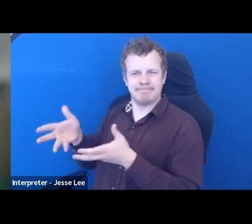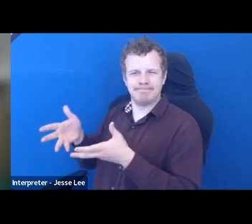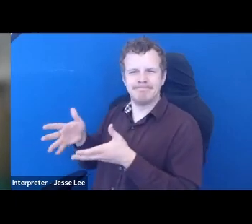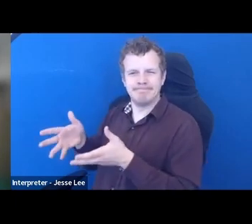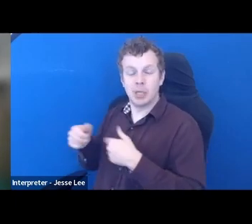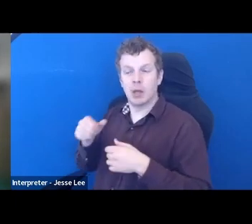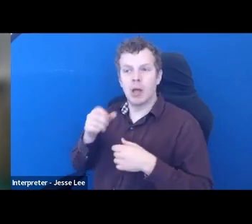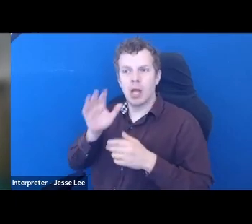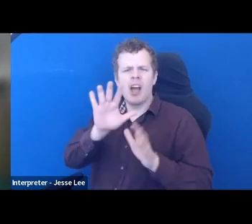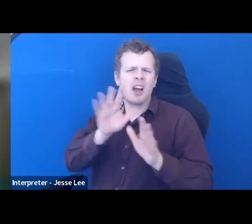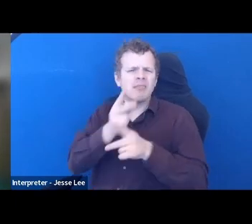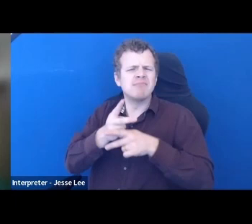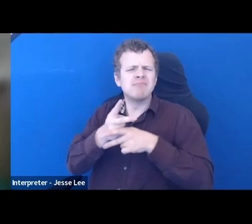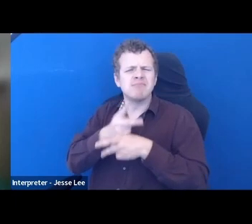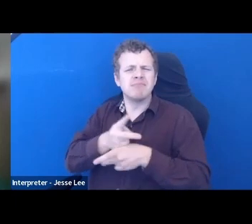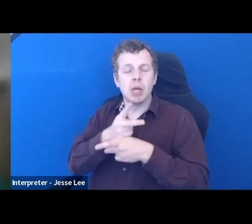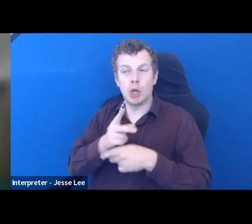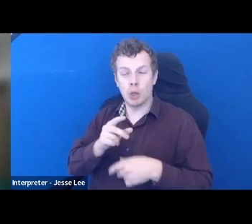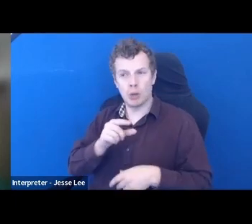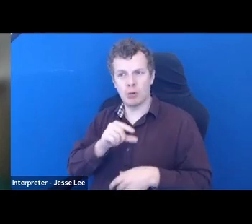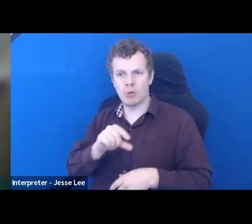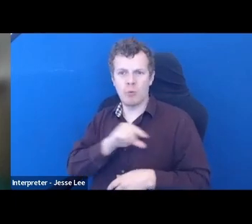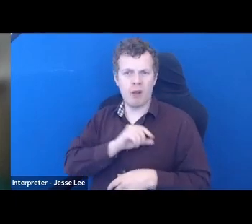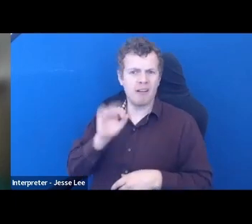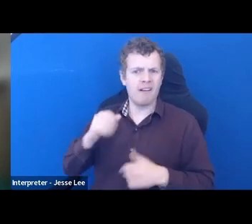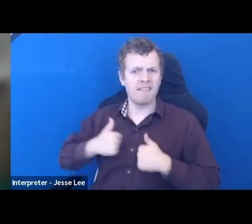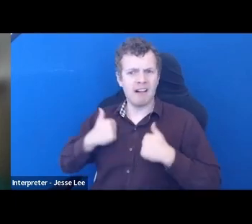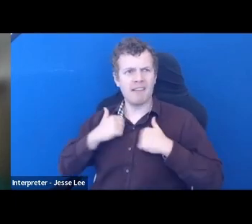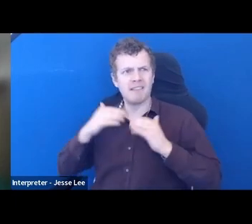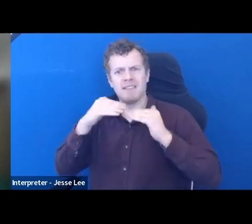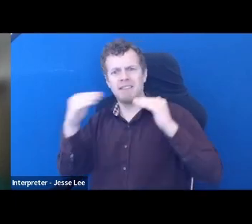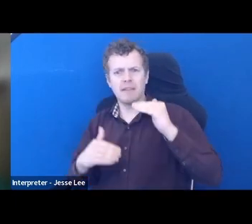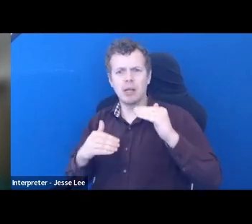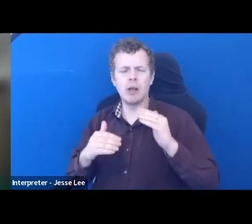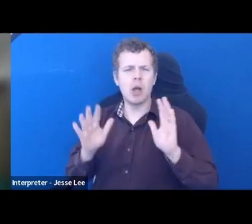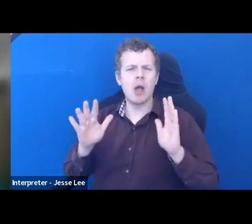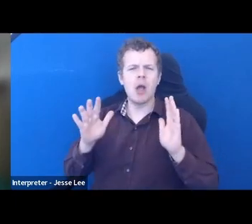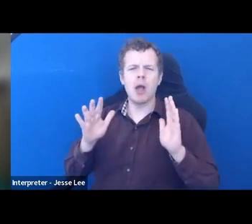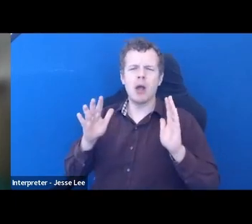A lot of the quality of life skills that are used can be a little bit problematic.